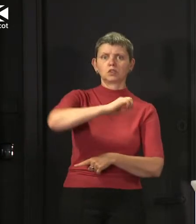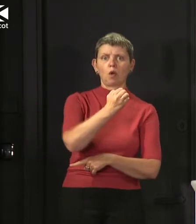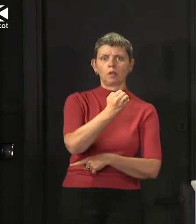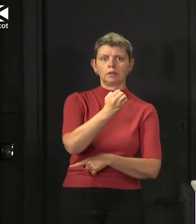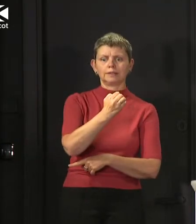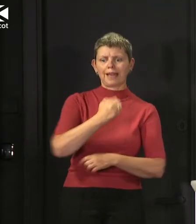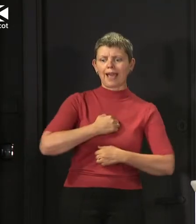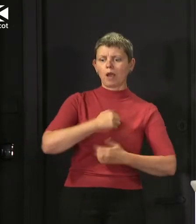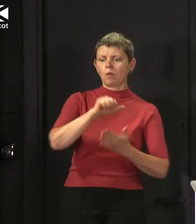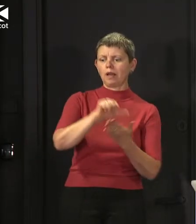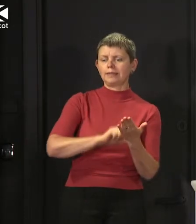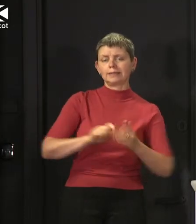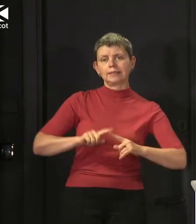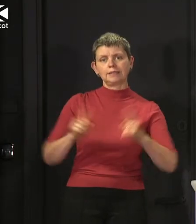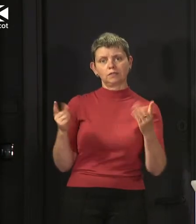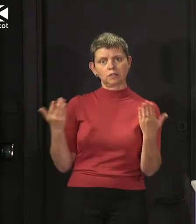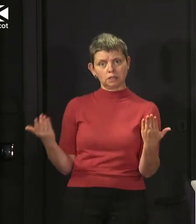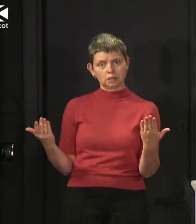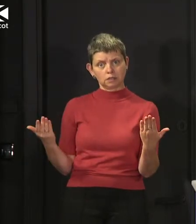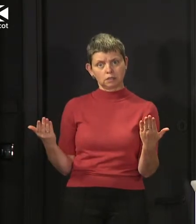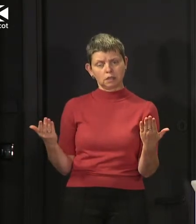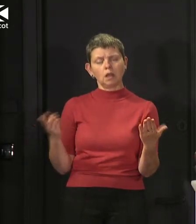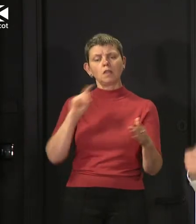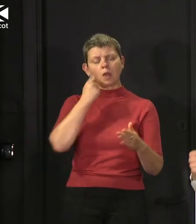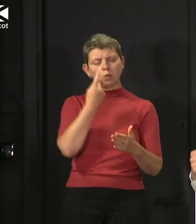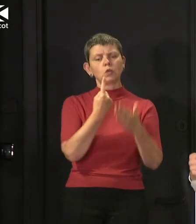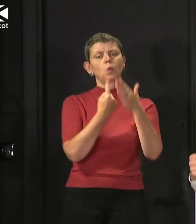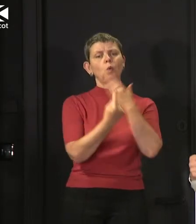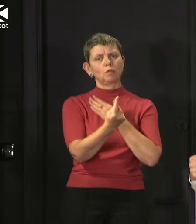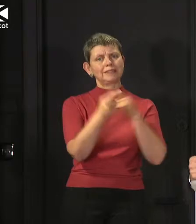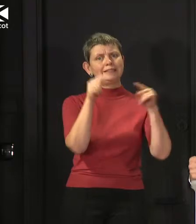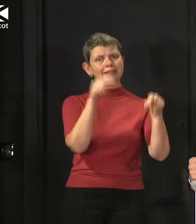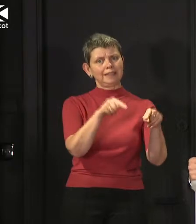list in play, they would have to quarantine here. The border force would to continue to